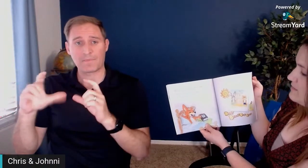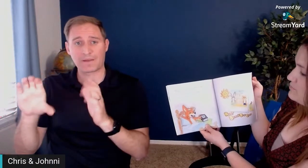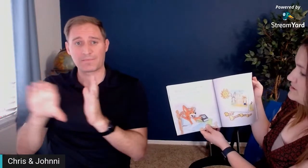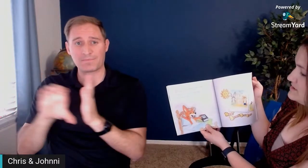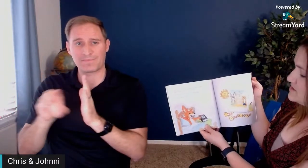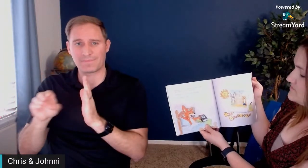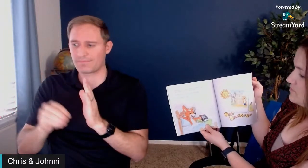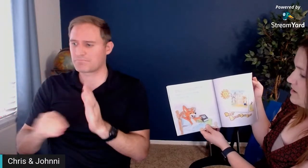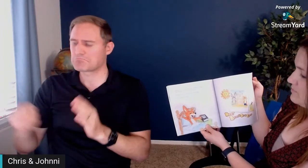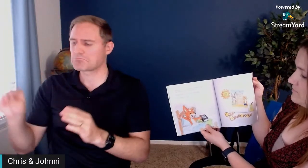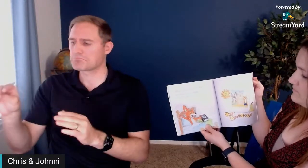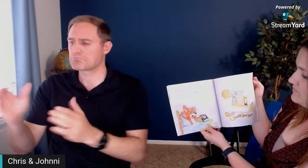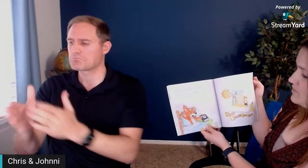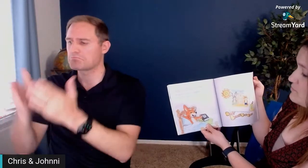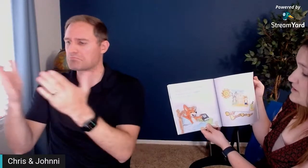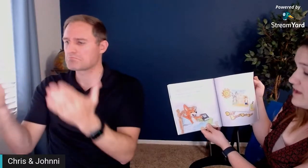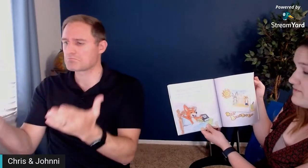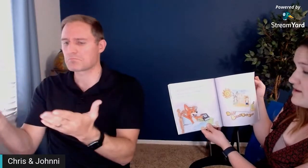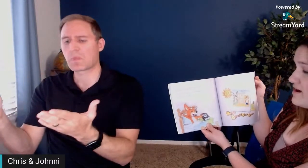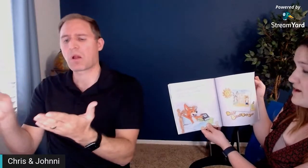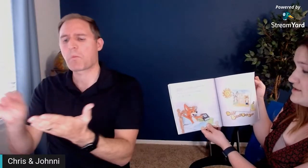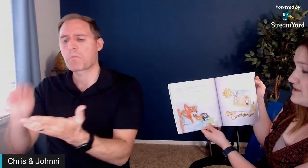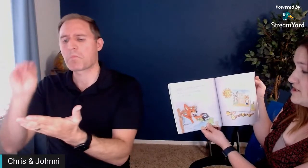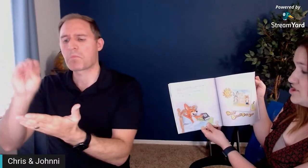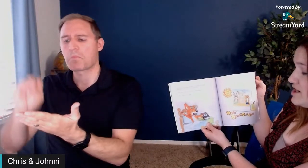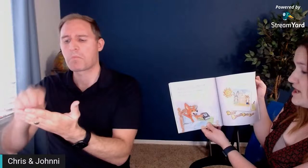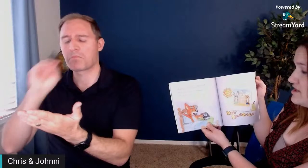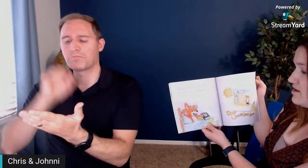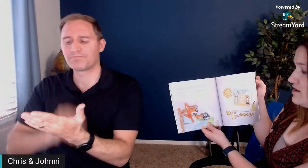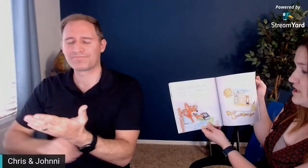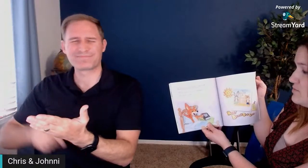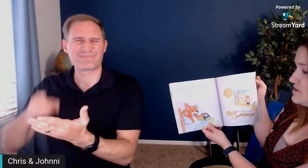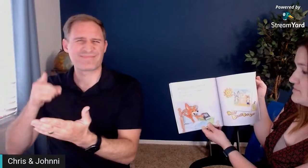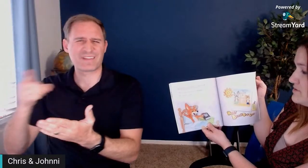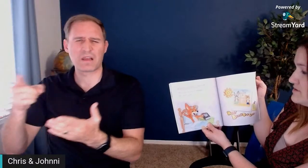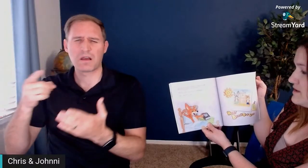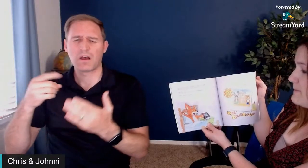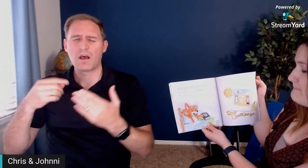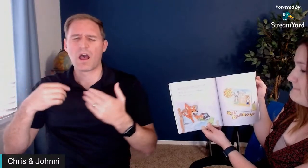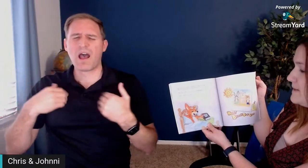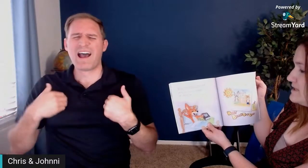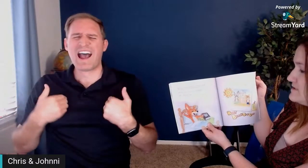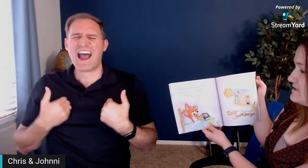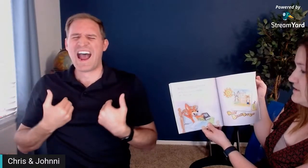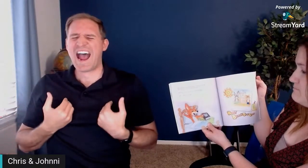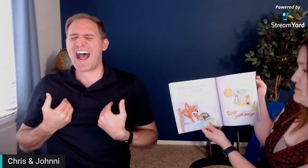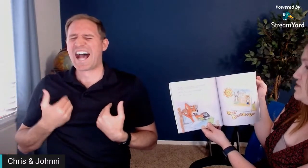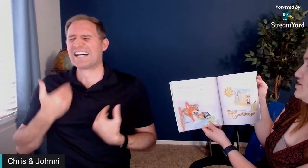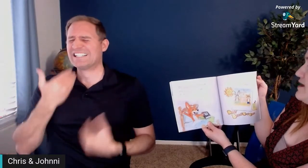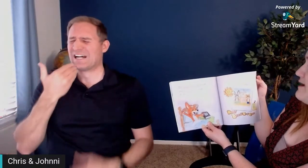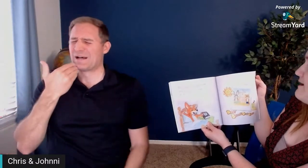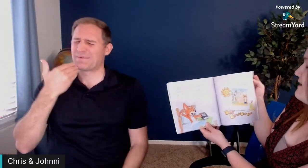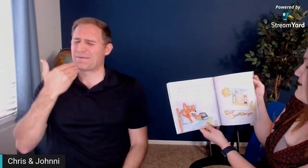and puts it in his photo album with heavy eyes and a giant yawn he whispers best beach day ever